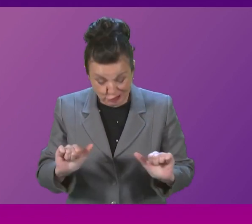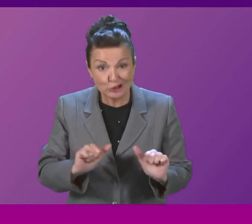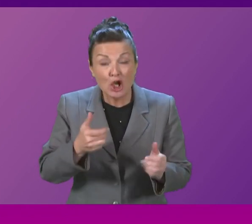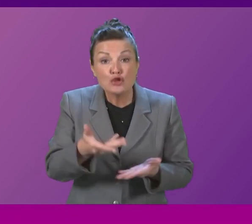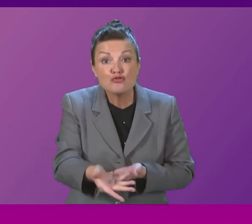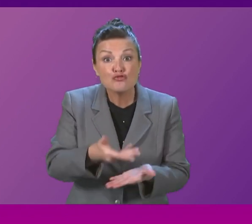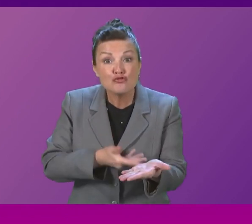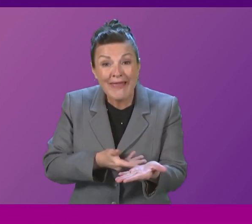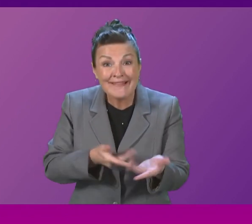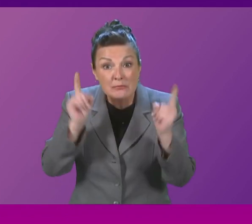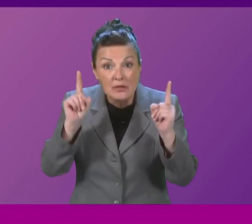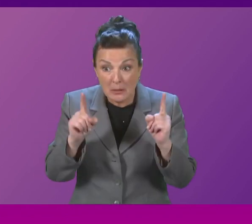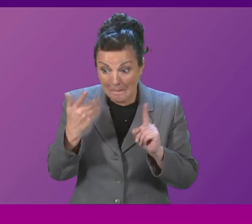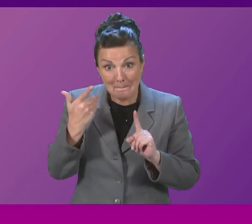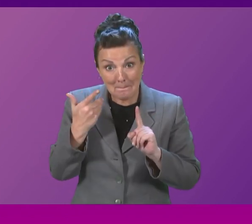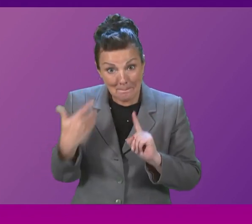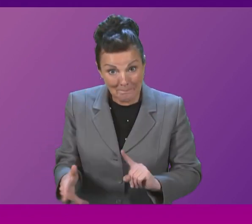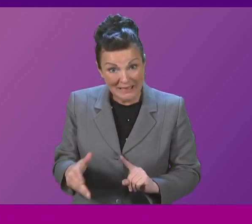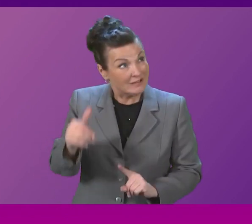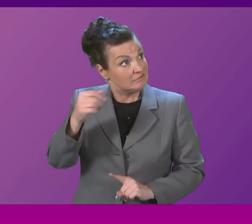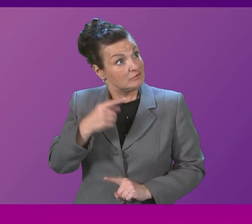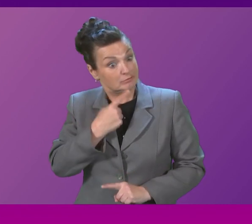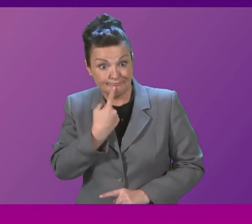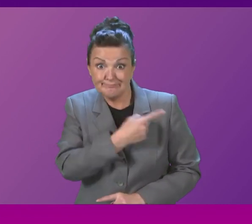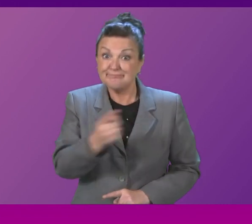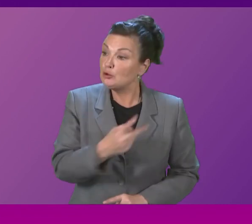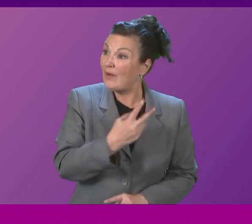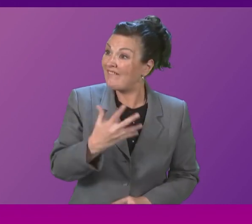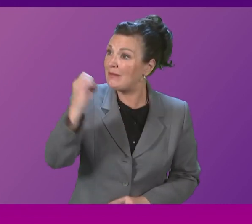Enterprise were informed in 2020 that that statistic of 25 per cent had no basis.